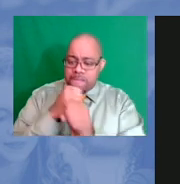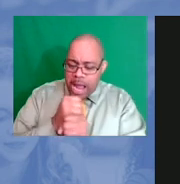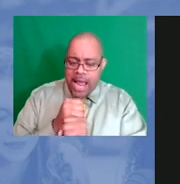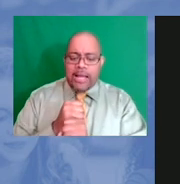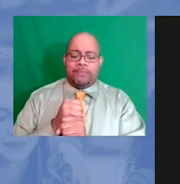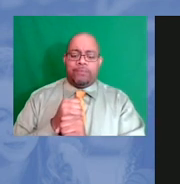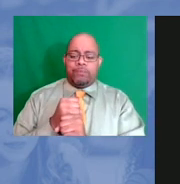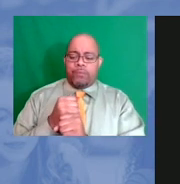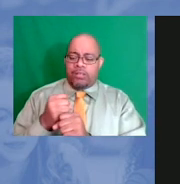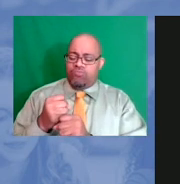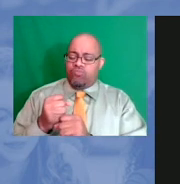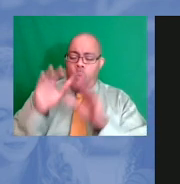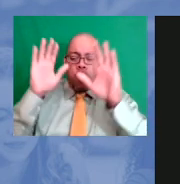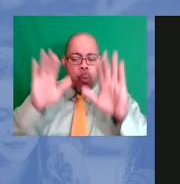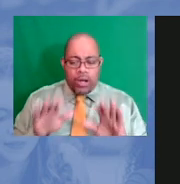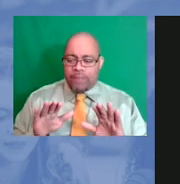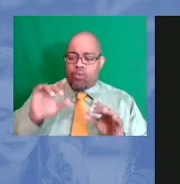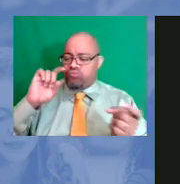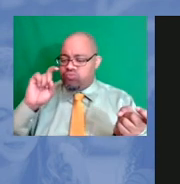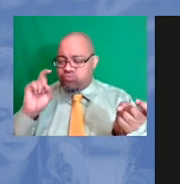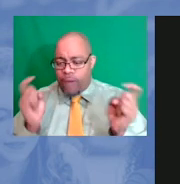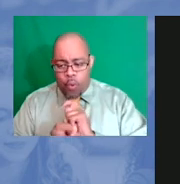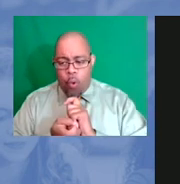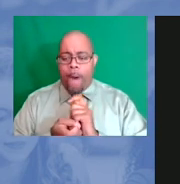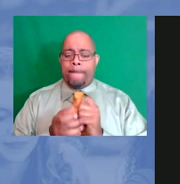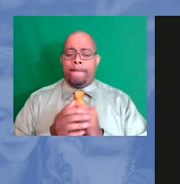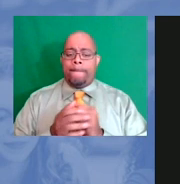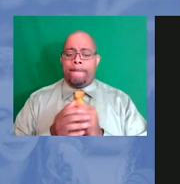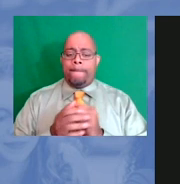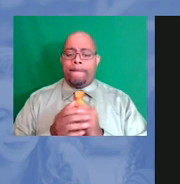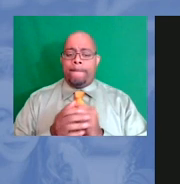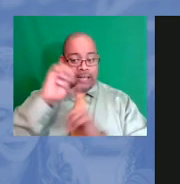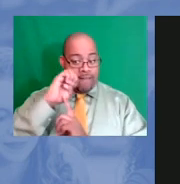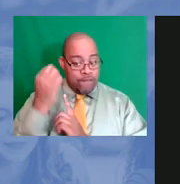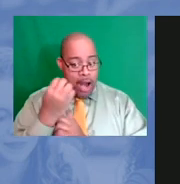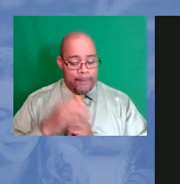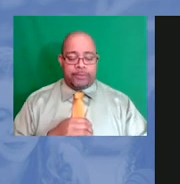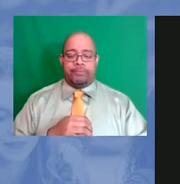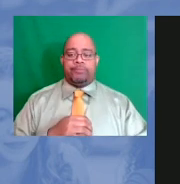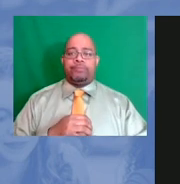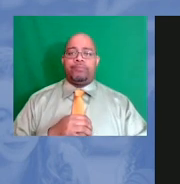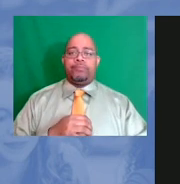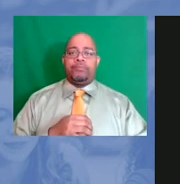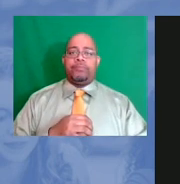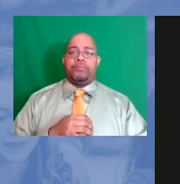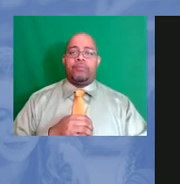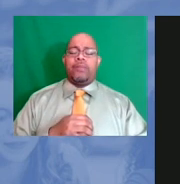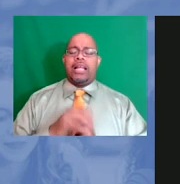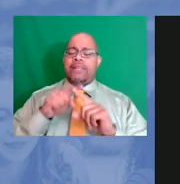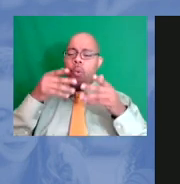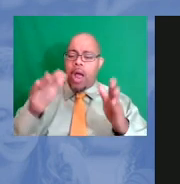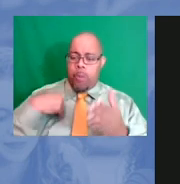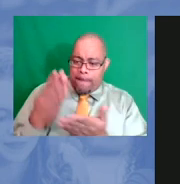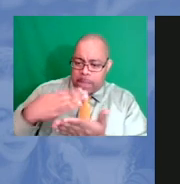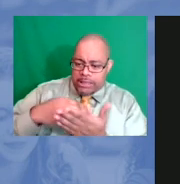REFORMS TO EDUCATIONAL ENVIRONMENTS, TO THE WAY WE BUDGET SCHOOLS, THE WAY WE BUDGET SERVICES